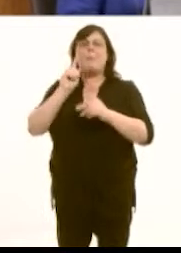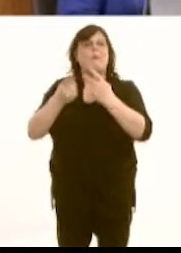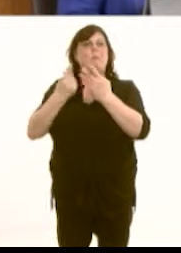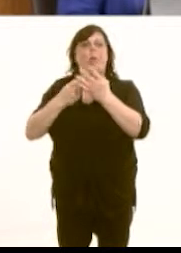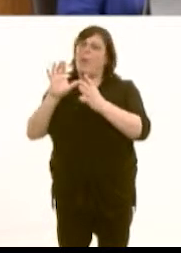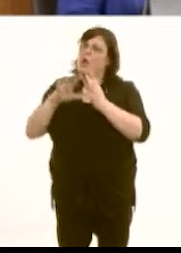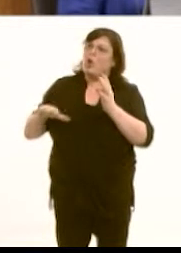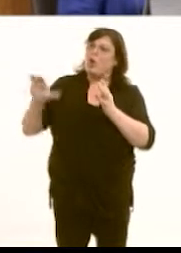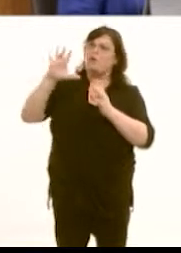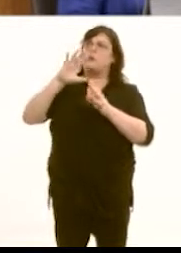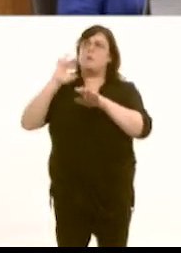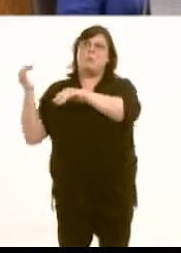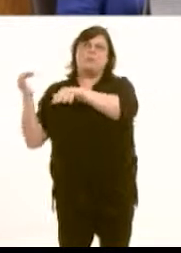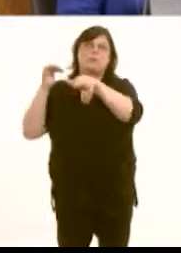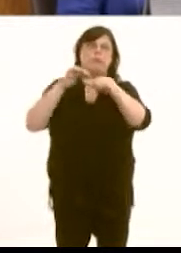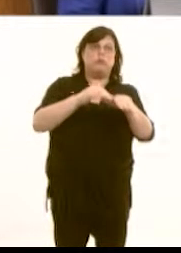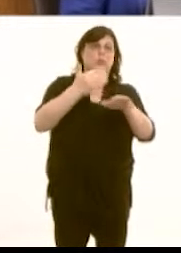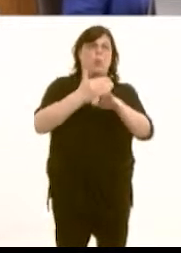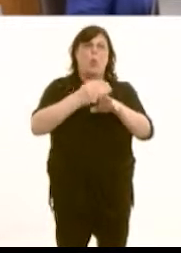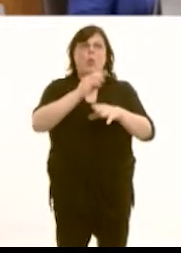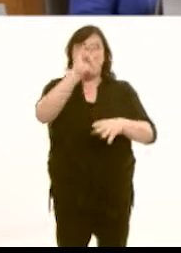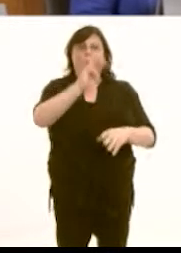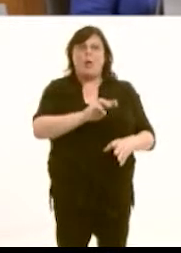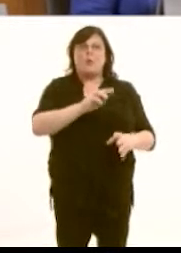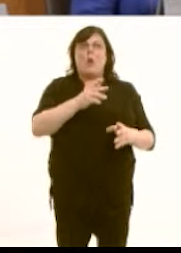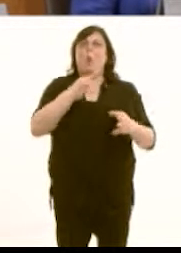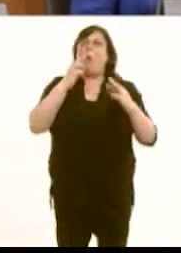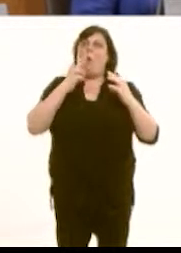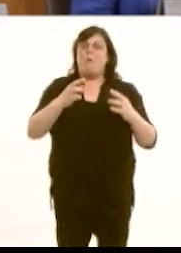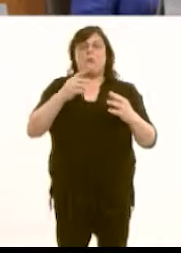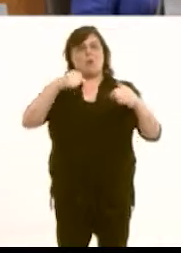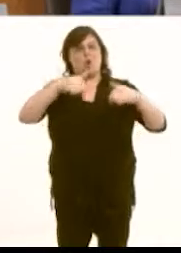The trick is to make sure that the NHS is seen as a system within which the doctors